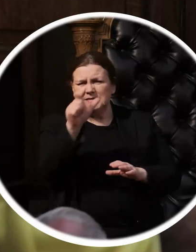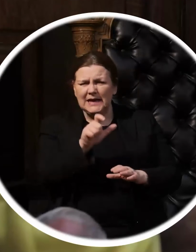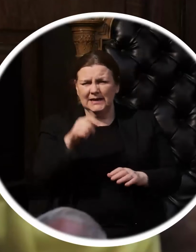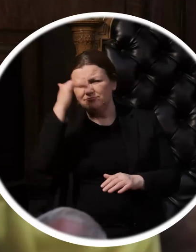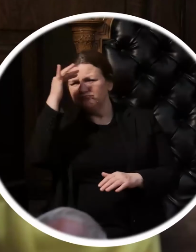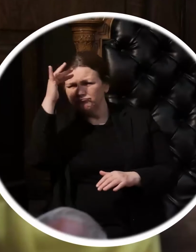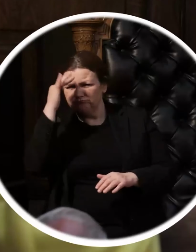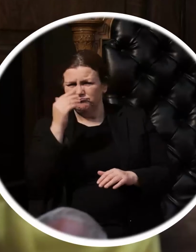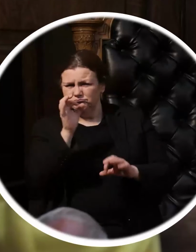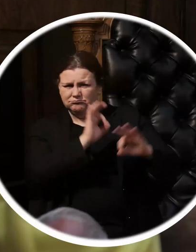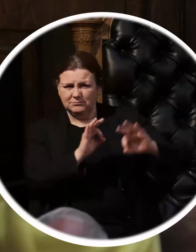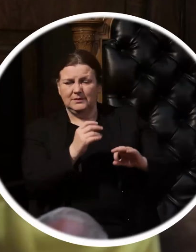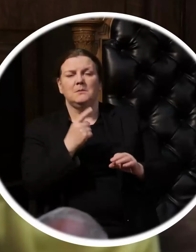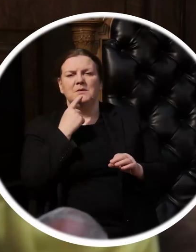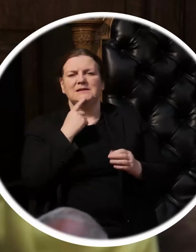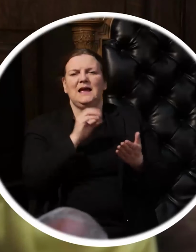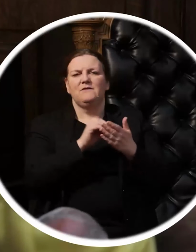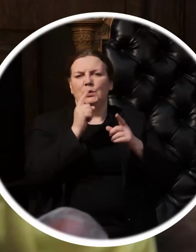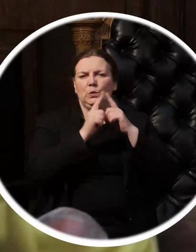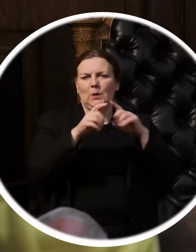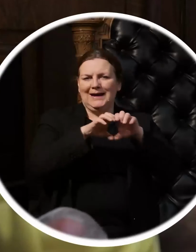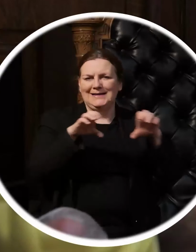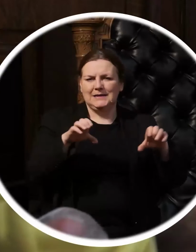but it is built in the neoclassical palazzo style.